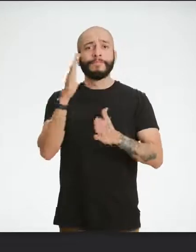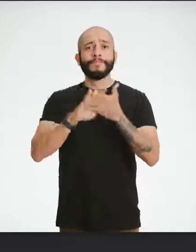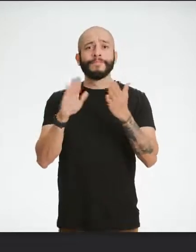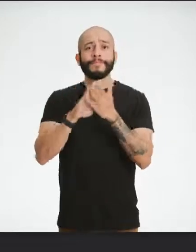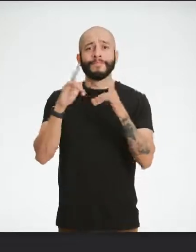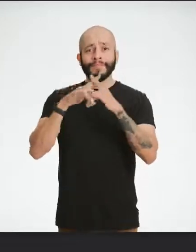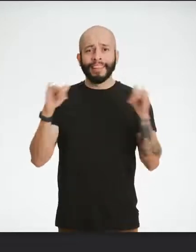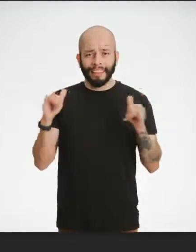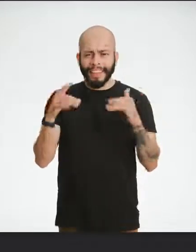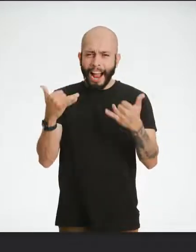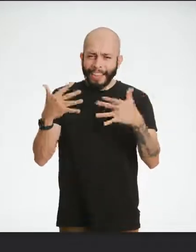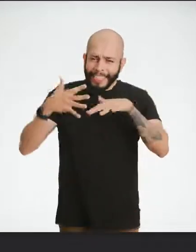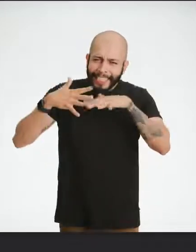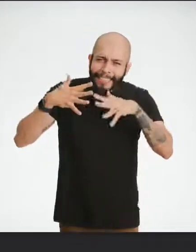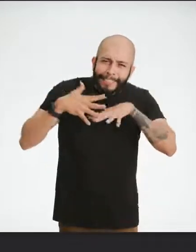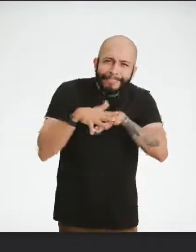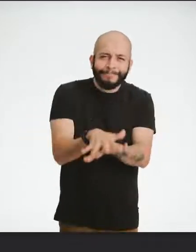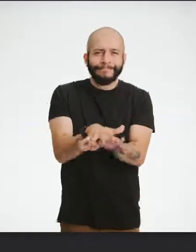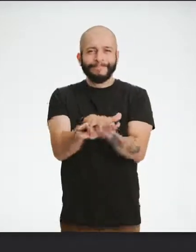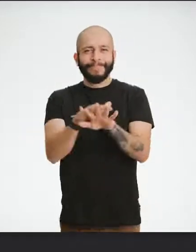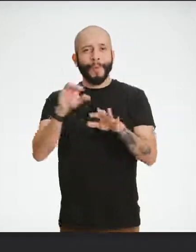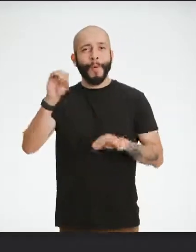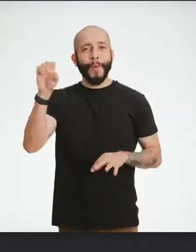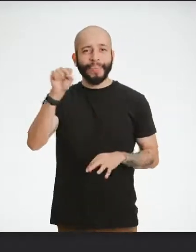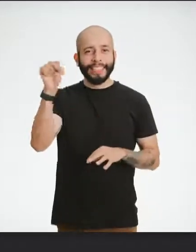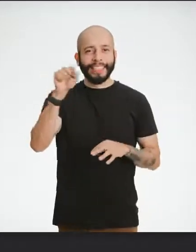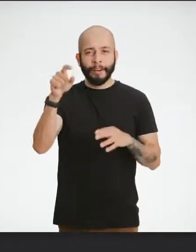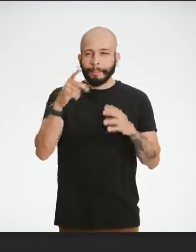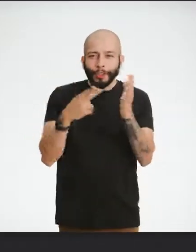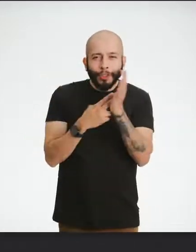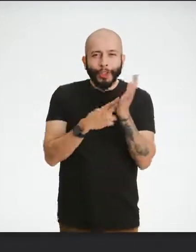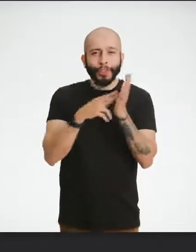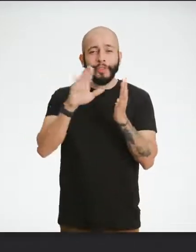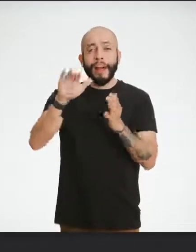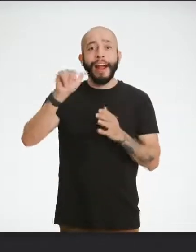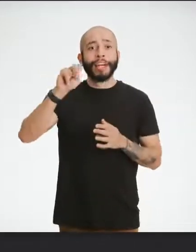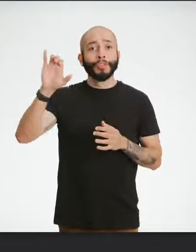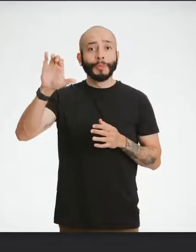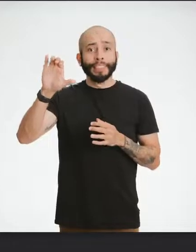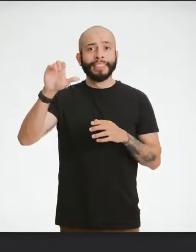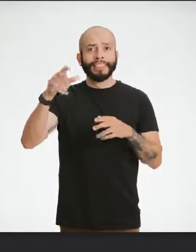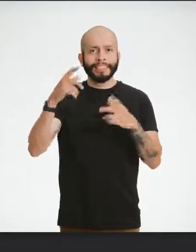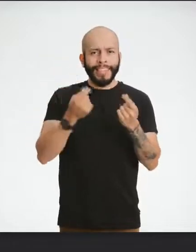And the Swift concurrency runtime is now more tightly integrated with the OS to better ensure